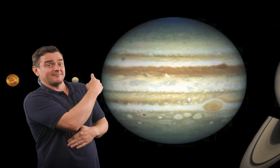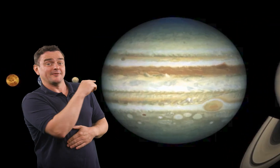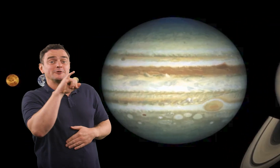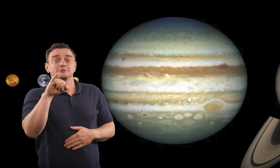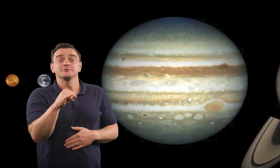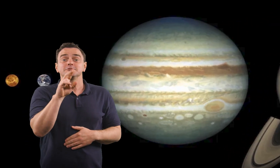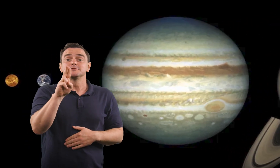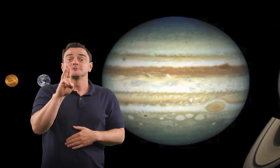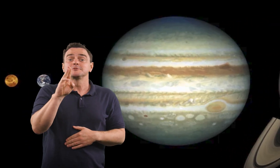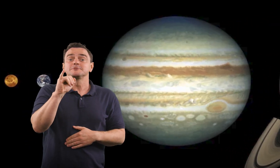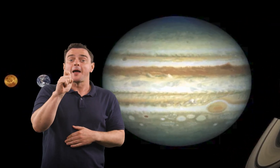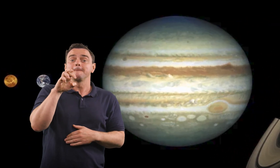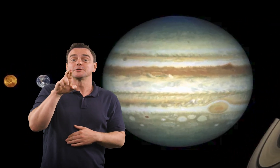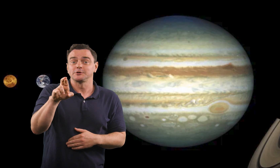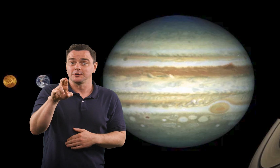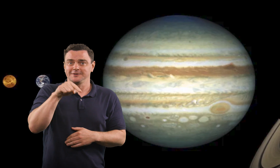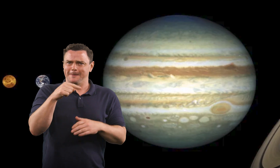Jupiter here is an absolutely huge planet,